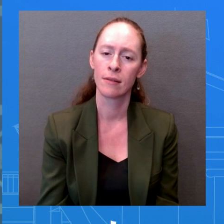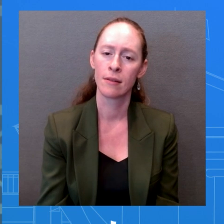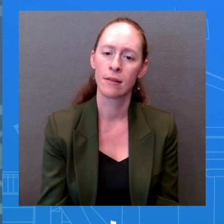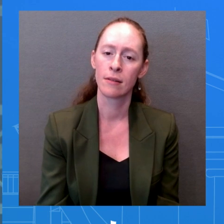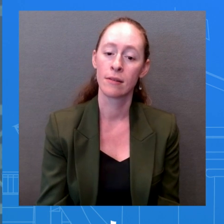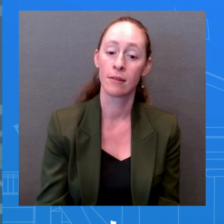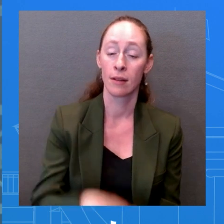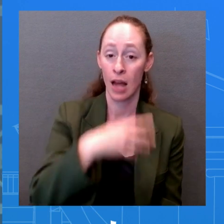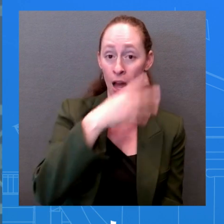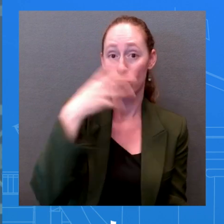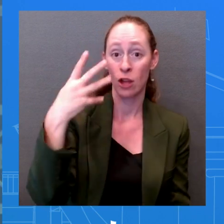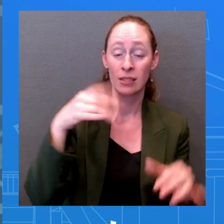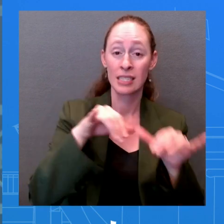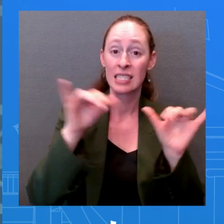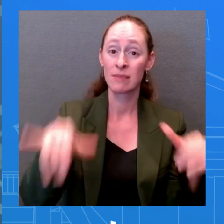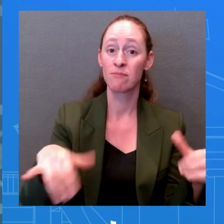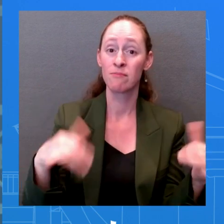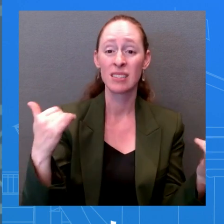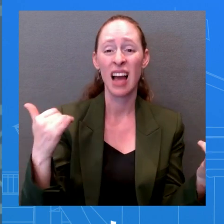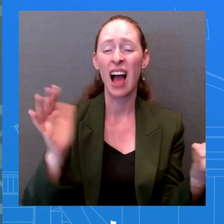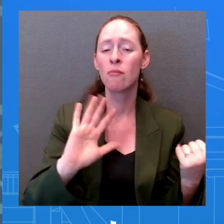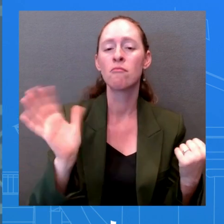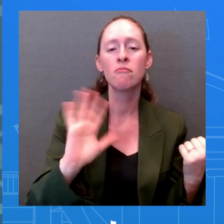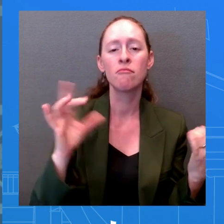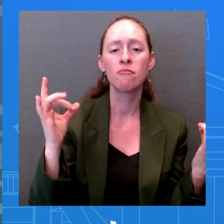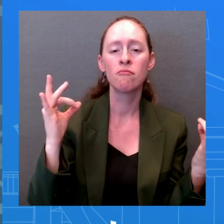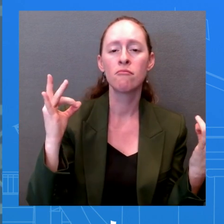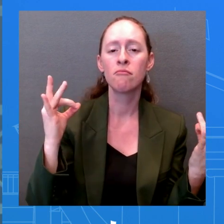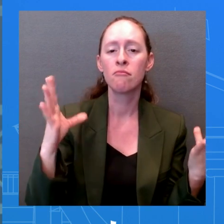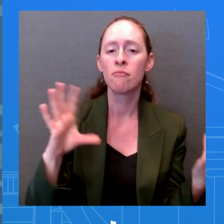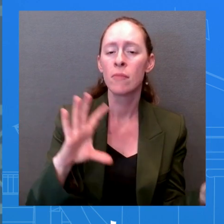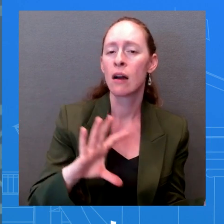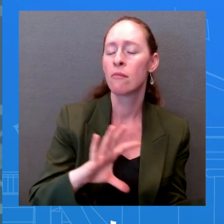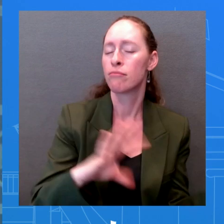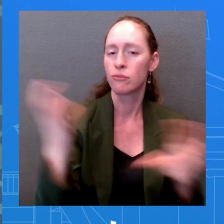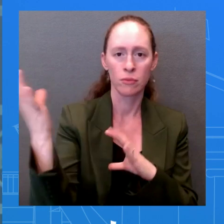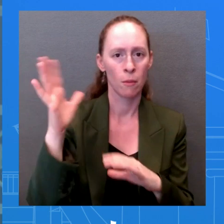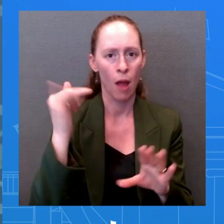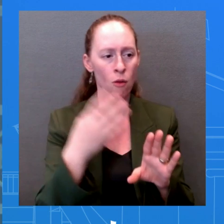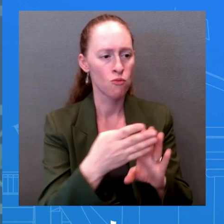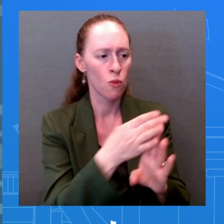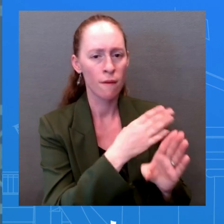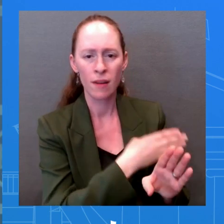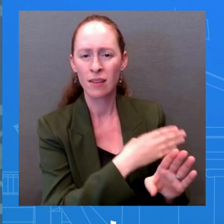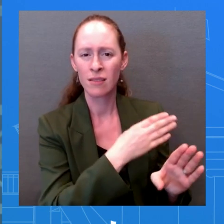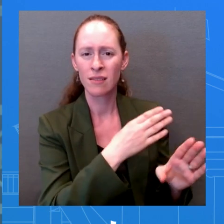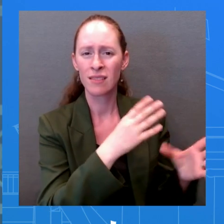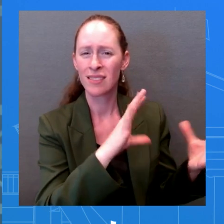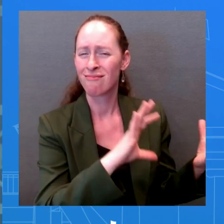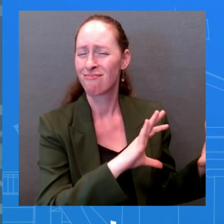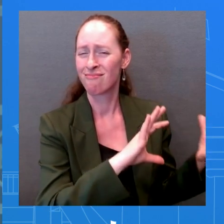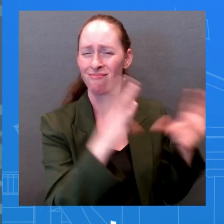won't happen overnight. We're not going to flip a switch and get that done. That's what I said at the beginning. We know that there's work to be done,